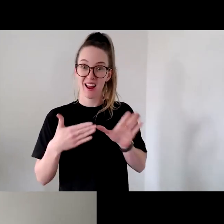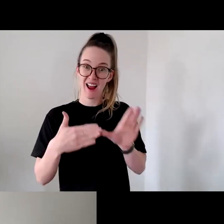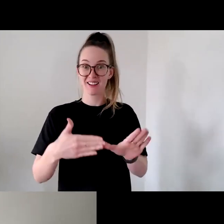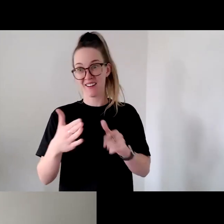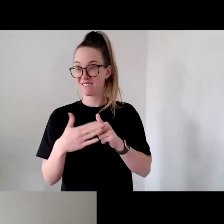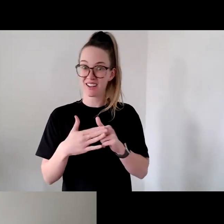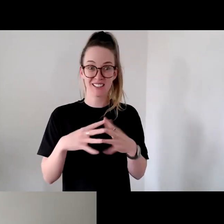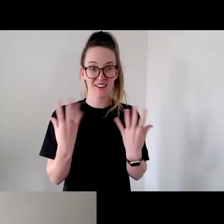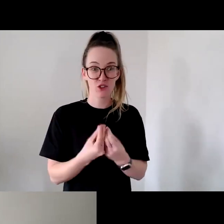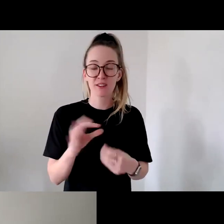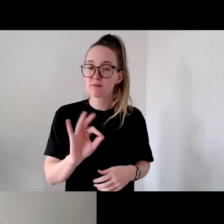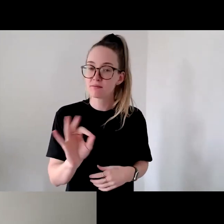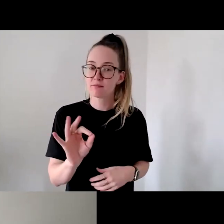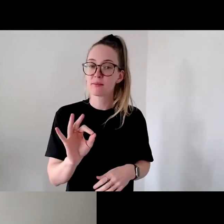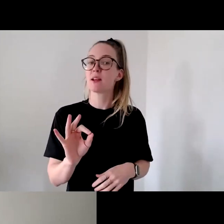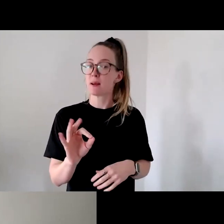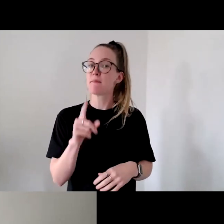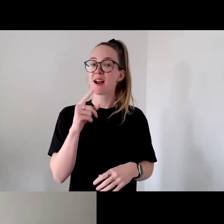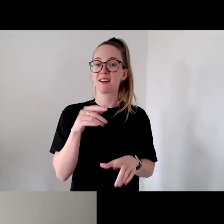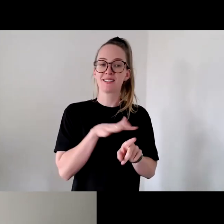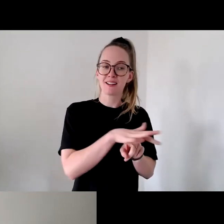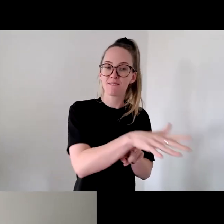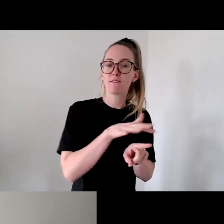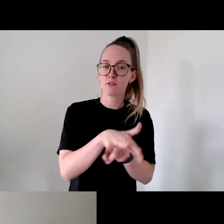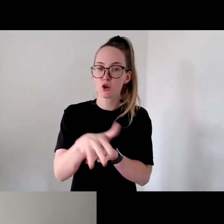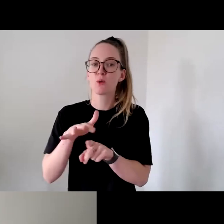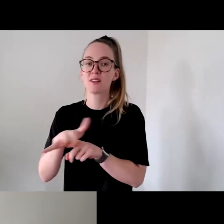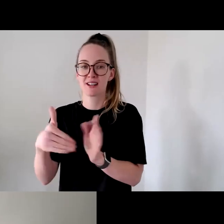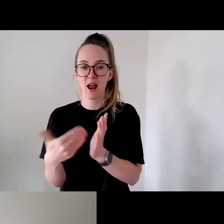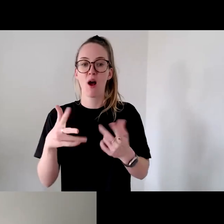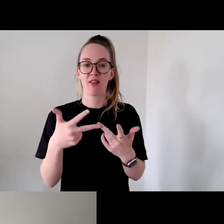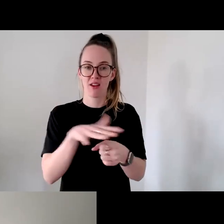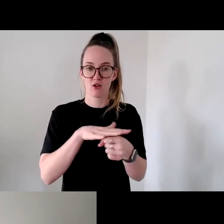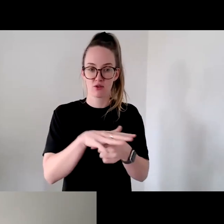something I've taken to other sectors. >> Absolutely Kate, and to add to that,